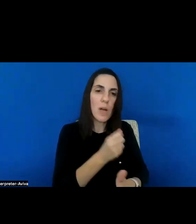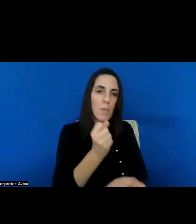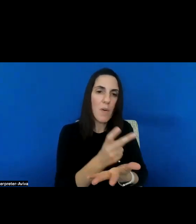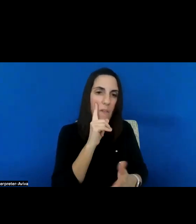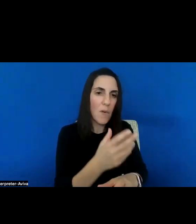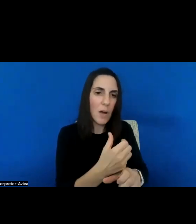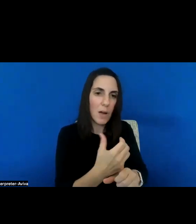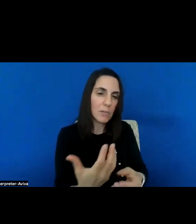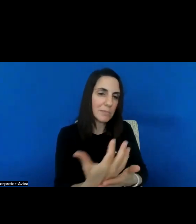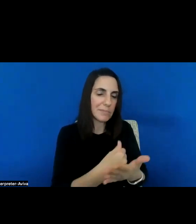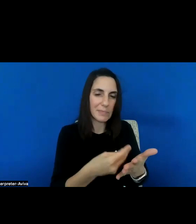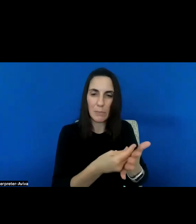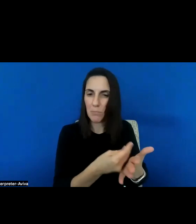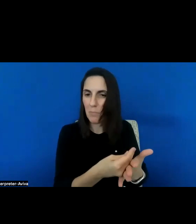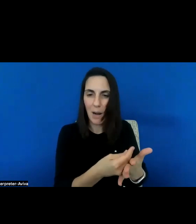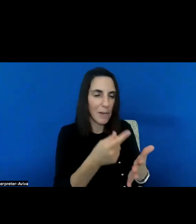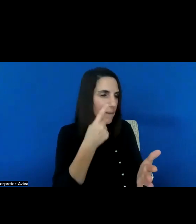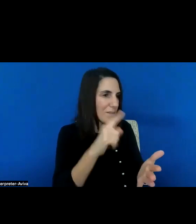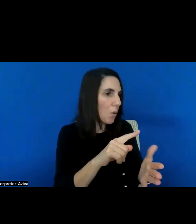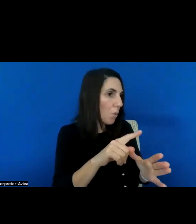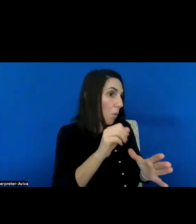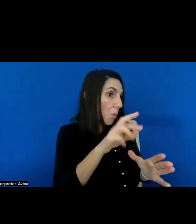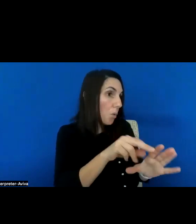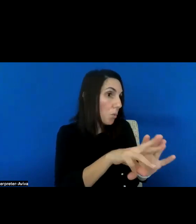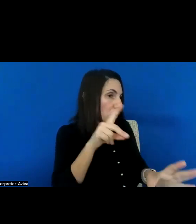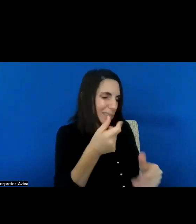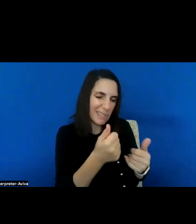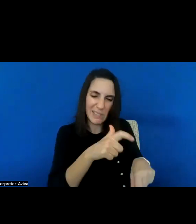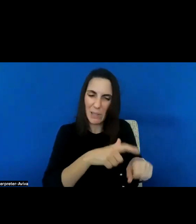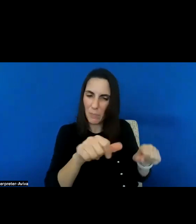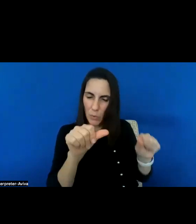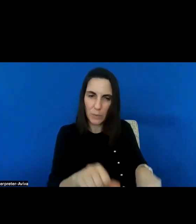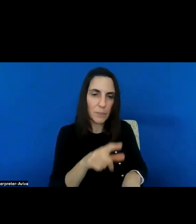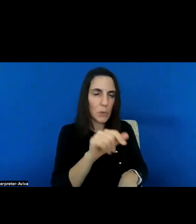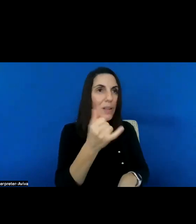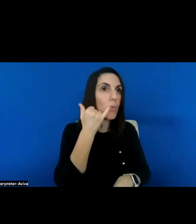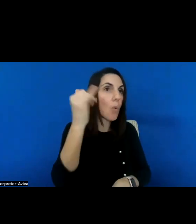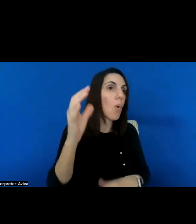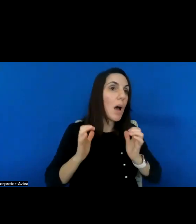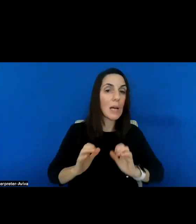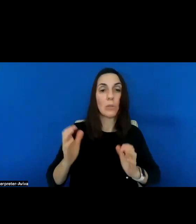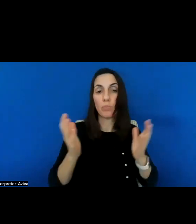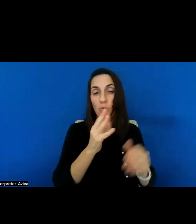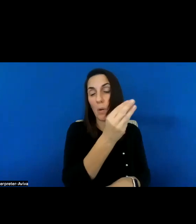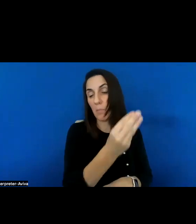from your account. 11:45:12 You could do it at any time, and you can even call customer service Monday through Friday 9 Am.